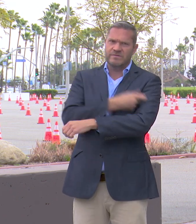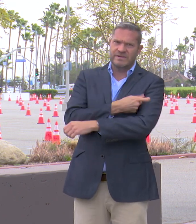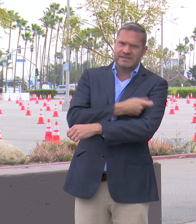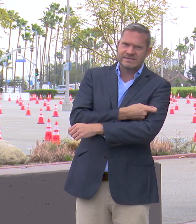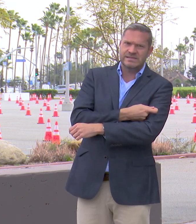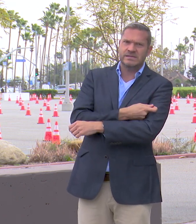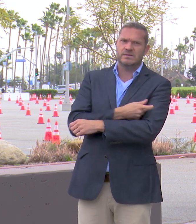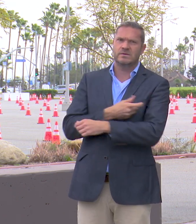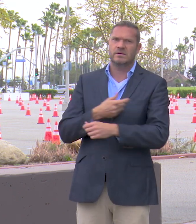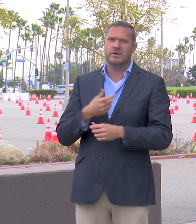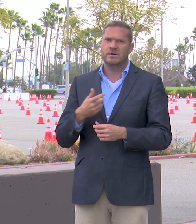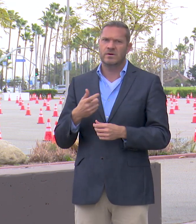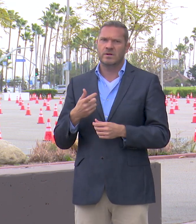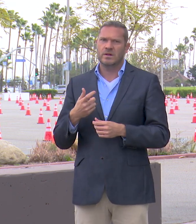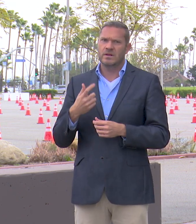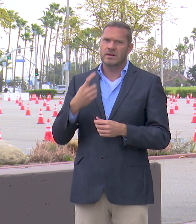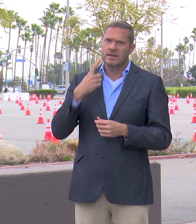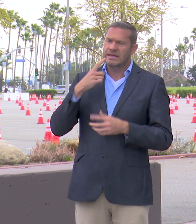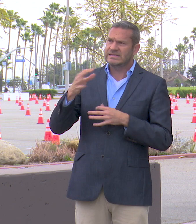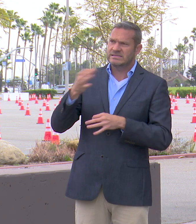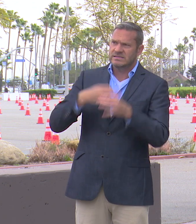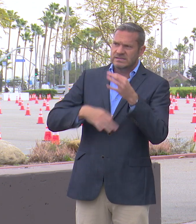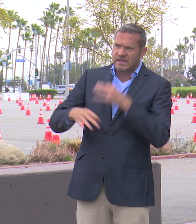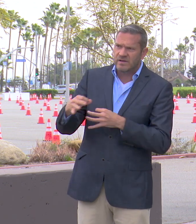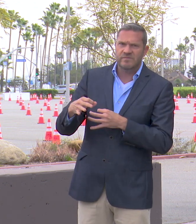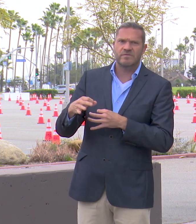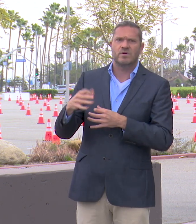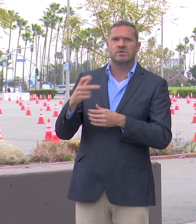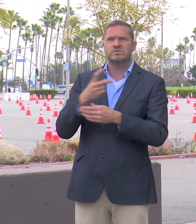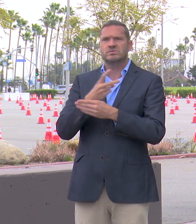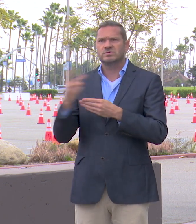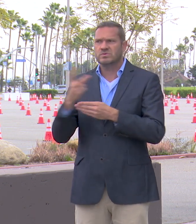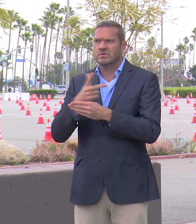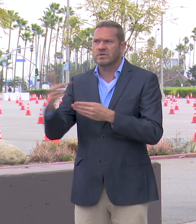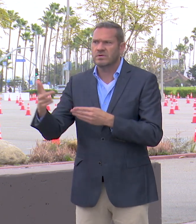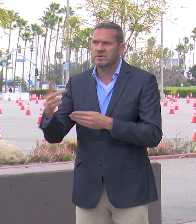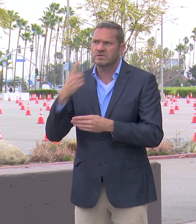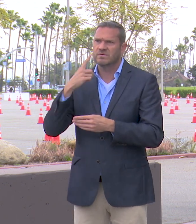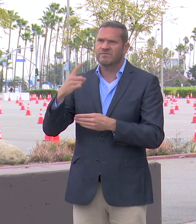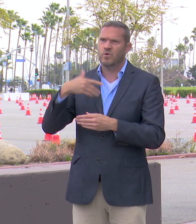Anyone else?